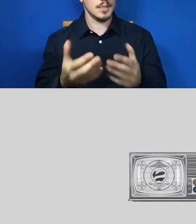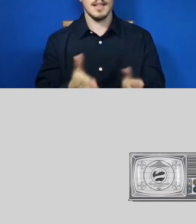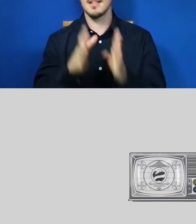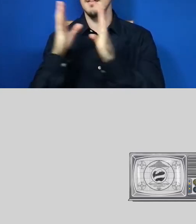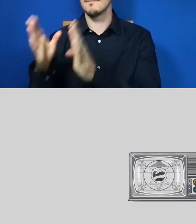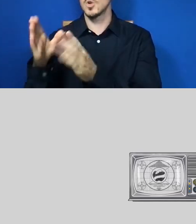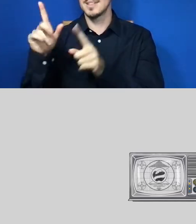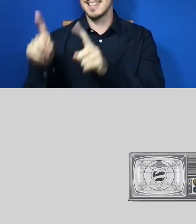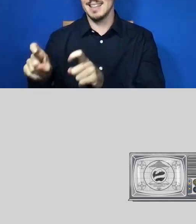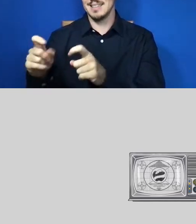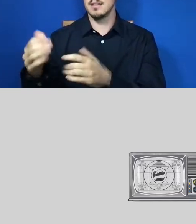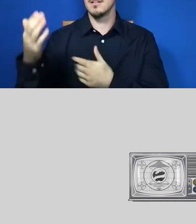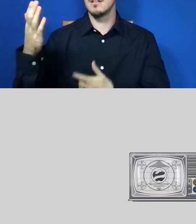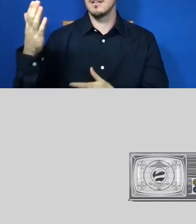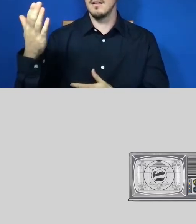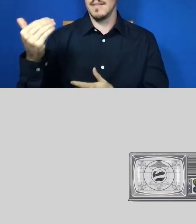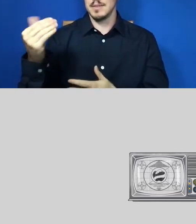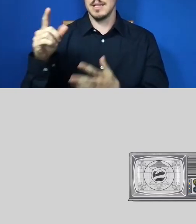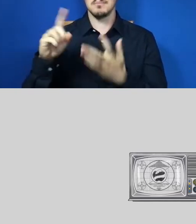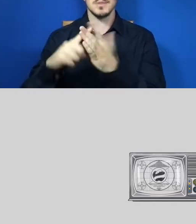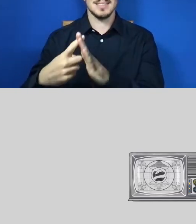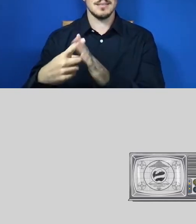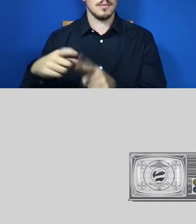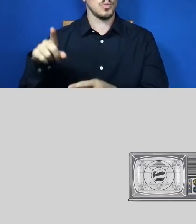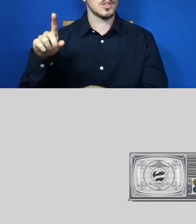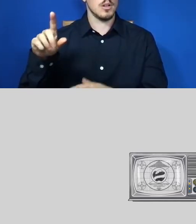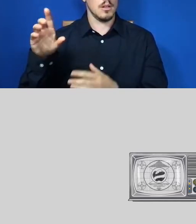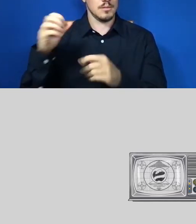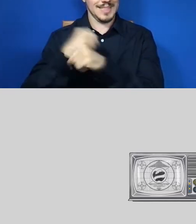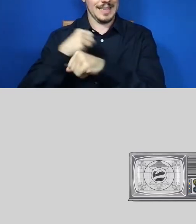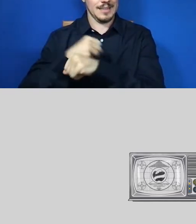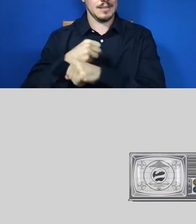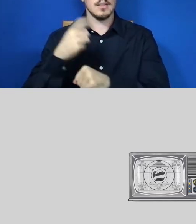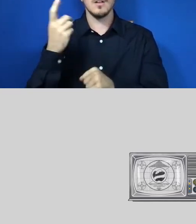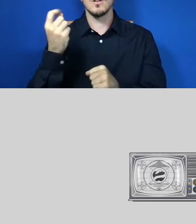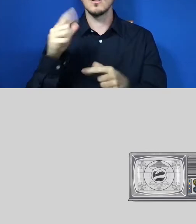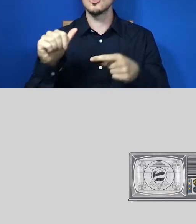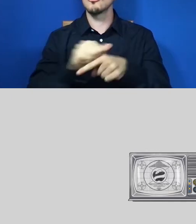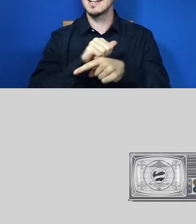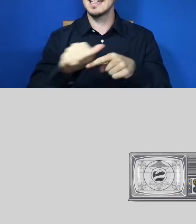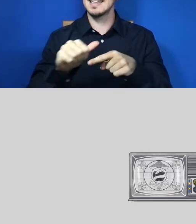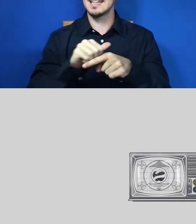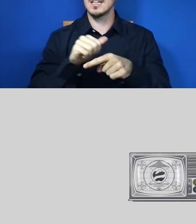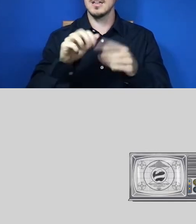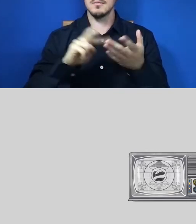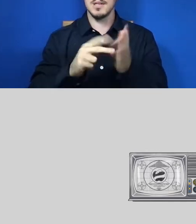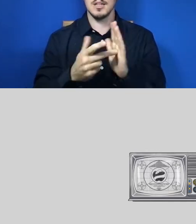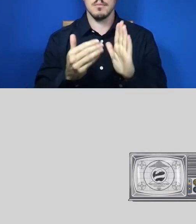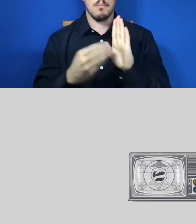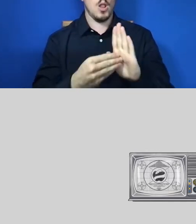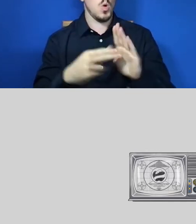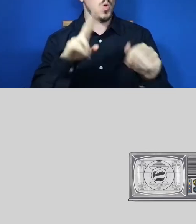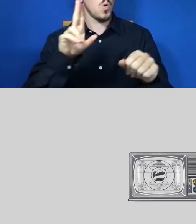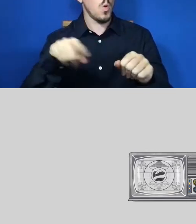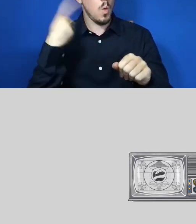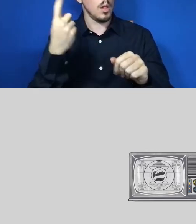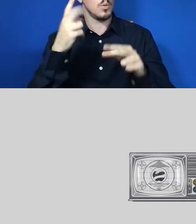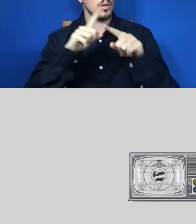I want 15% of the original data. For training, our model will only use the 70% of data